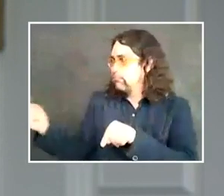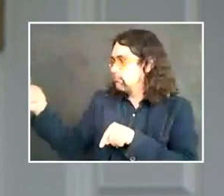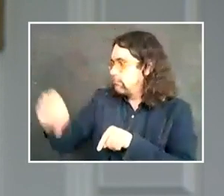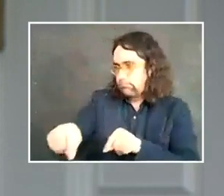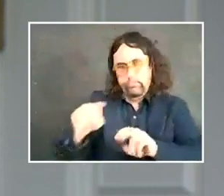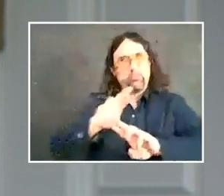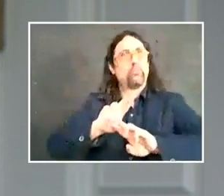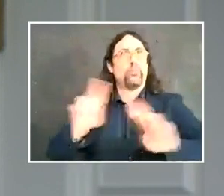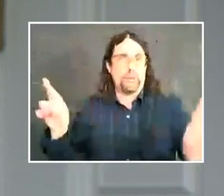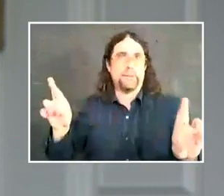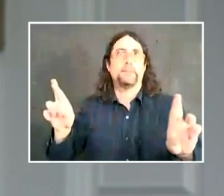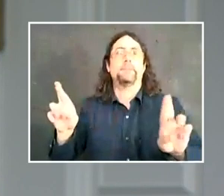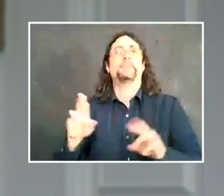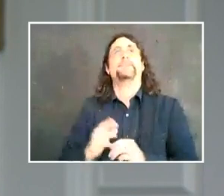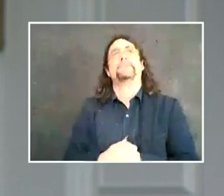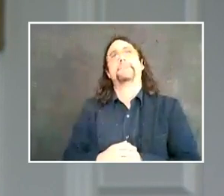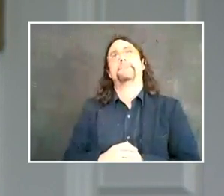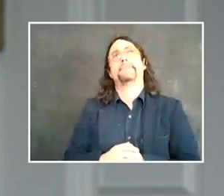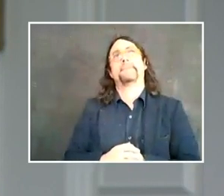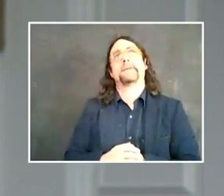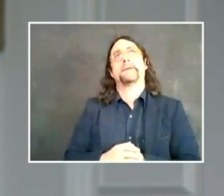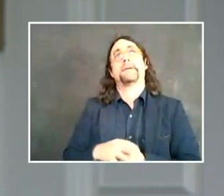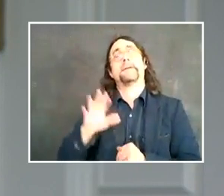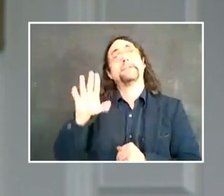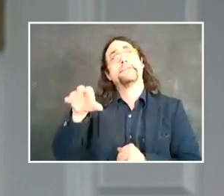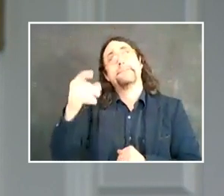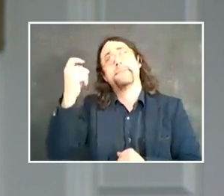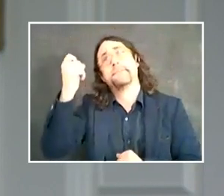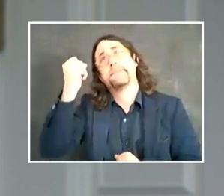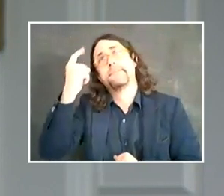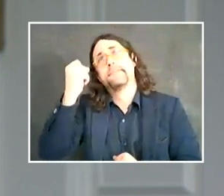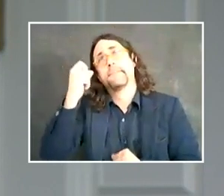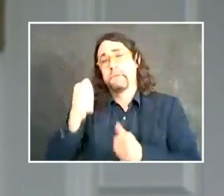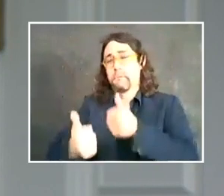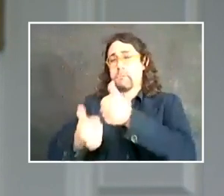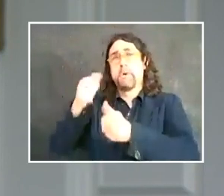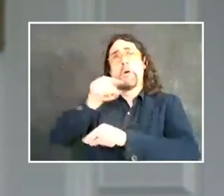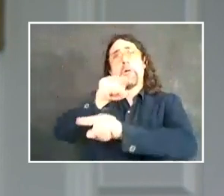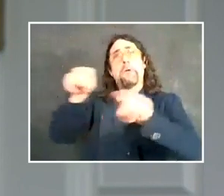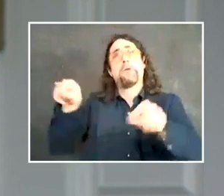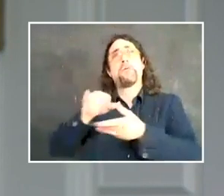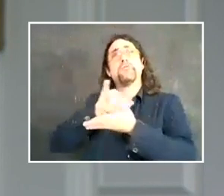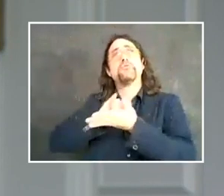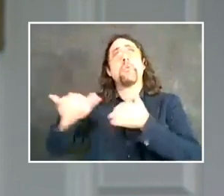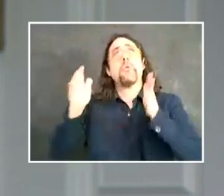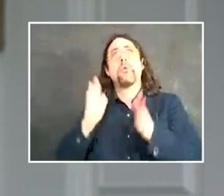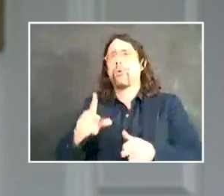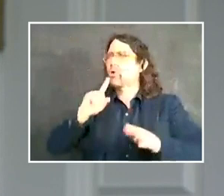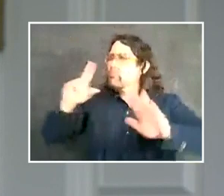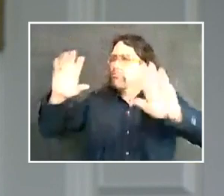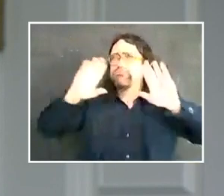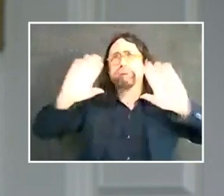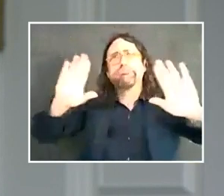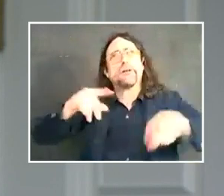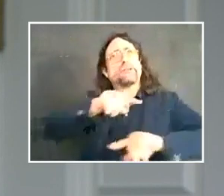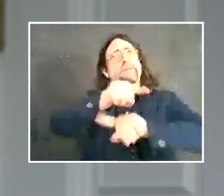BEEN A LOT OF WORK DONE WITH EVERY FAITH AND PEOPLE AGAIN HAVE BEEN OVERLY OVERWELMINGLY